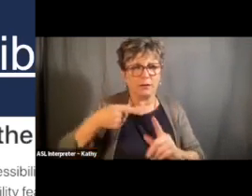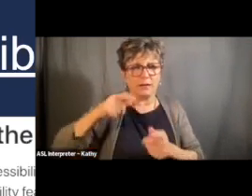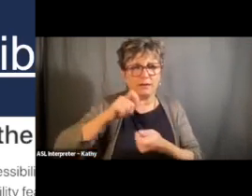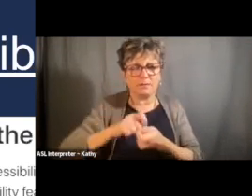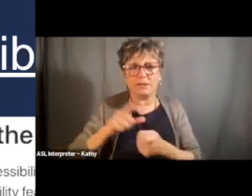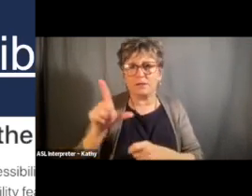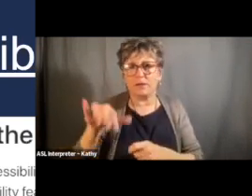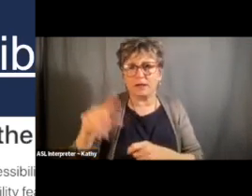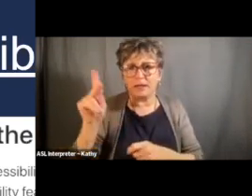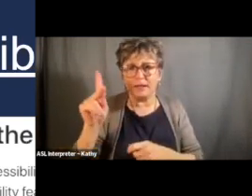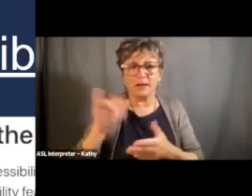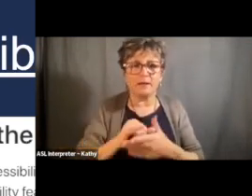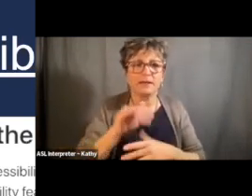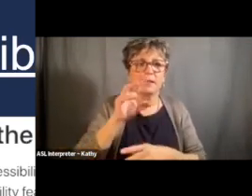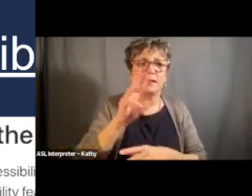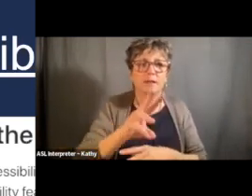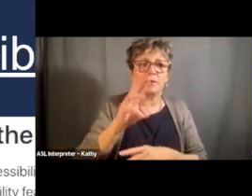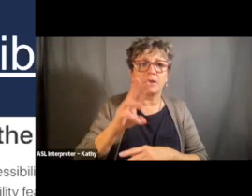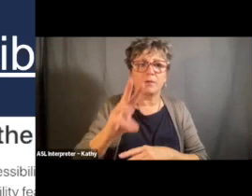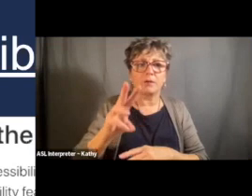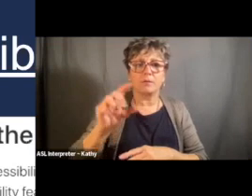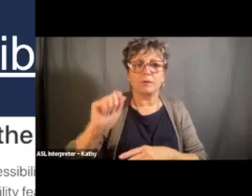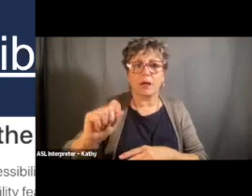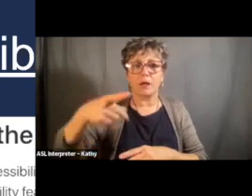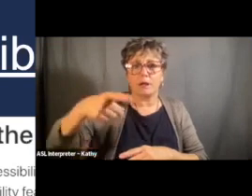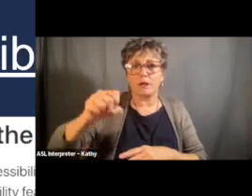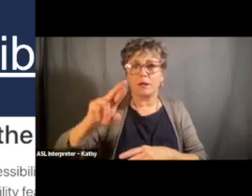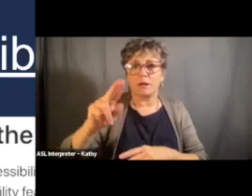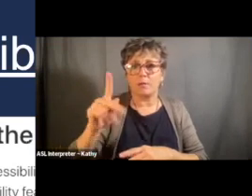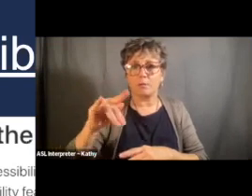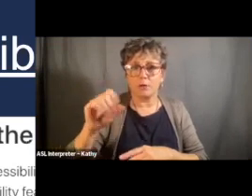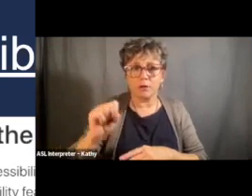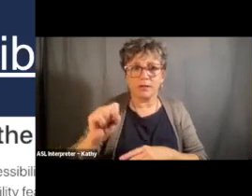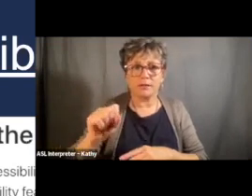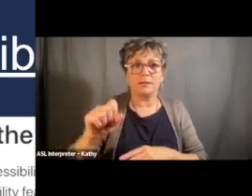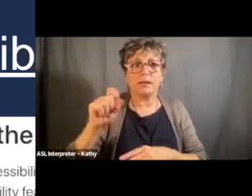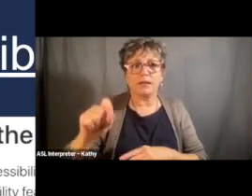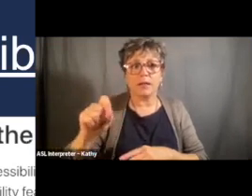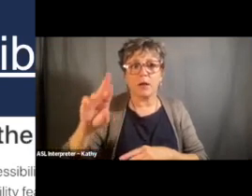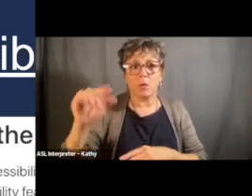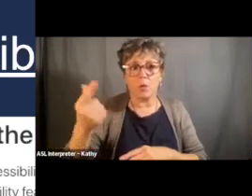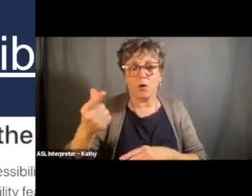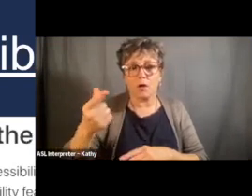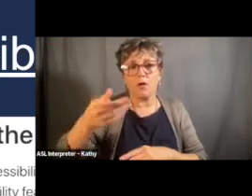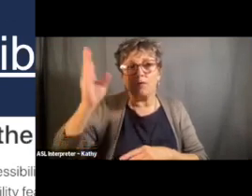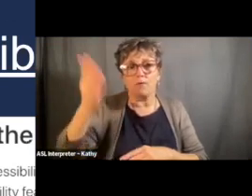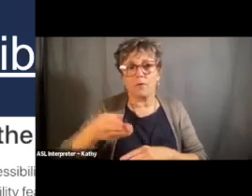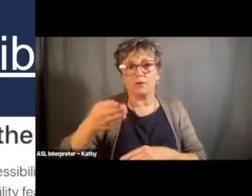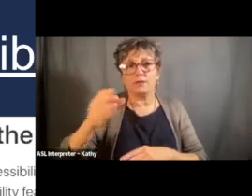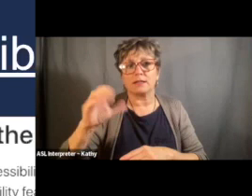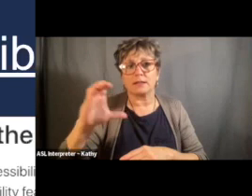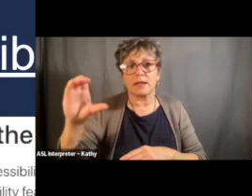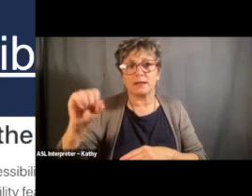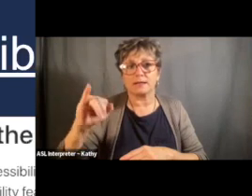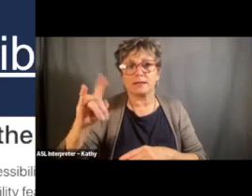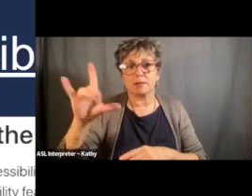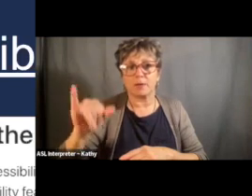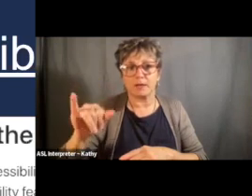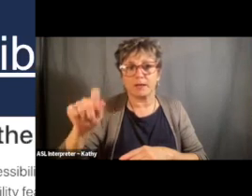www.perkins.org/accessibility-statement/